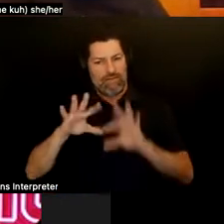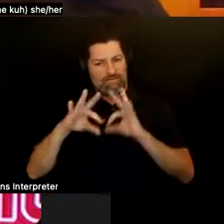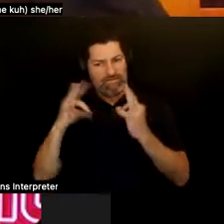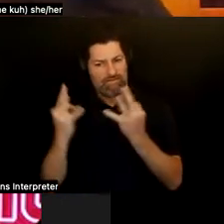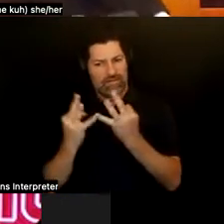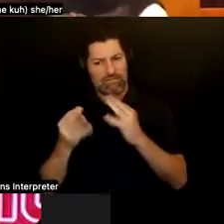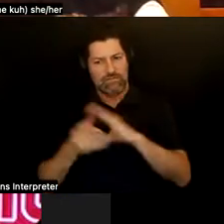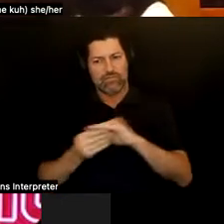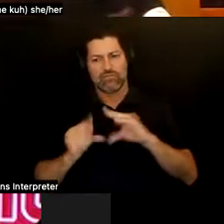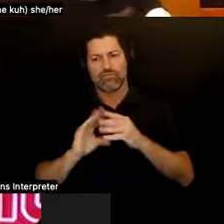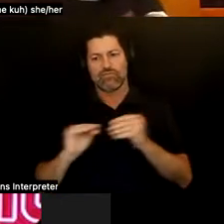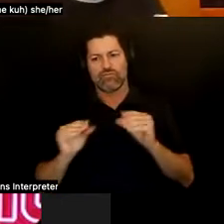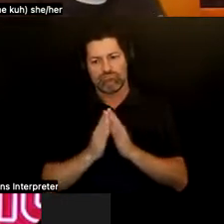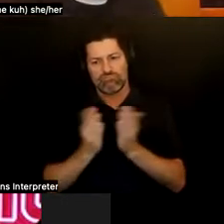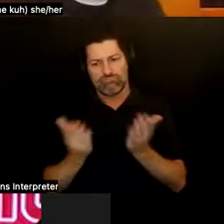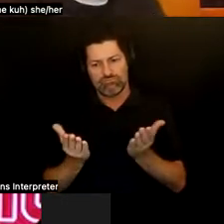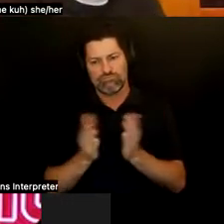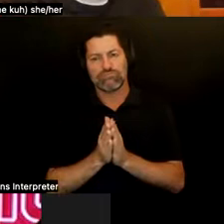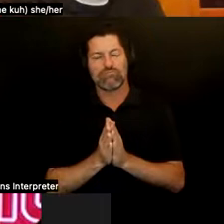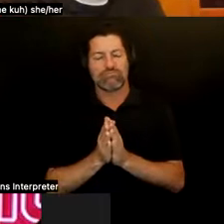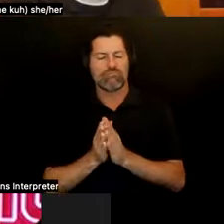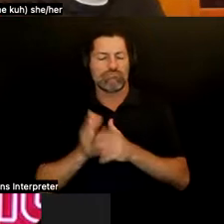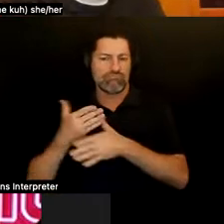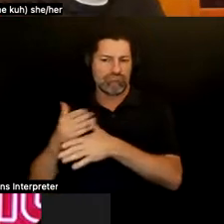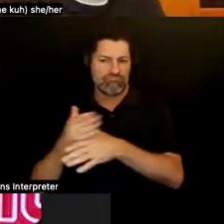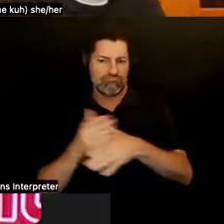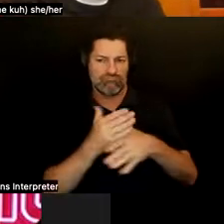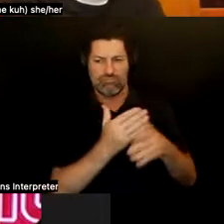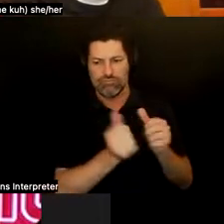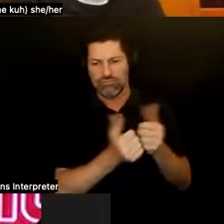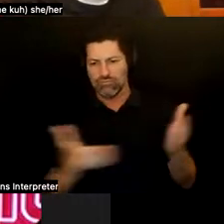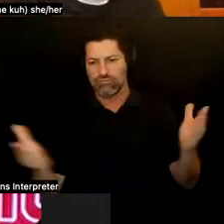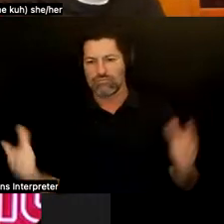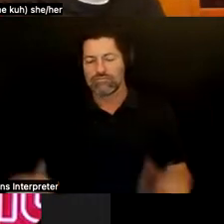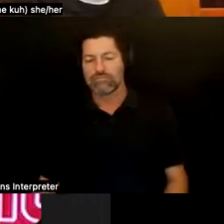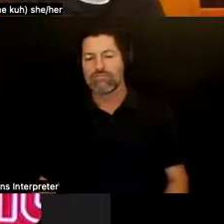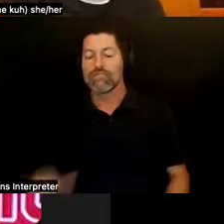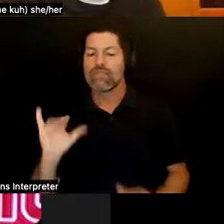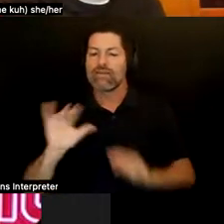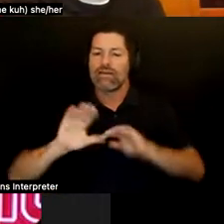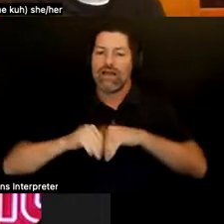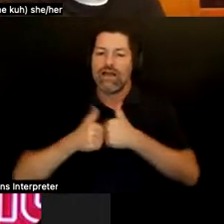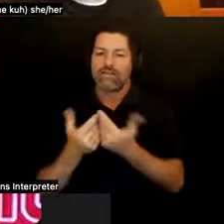to to share with you. 20:17:54 This is how we this is how we end